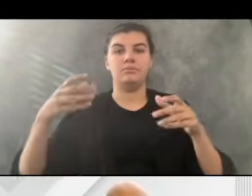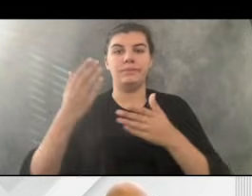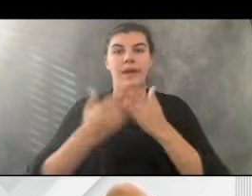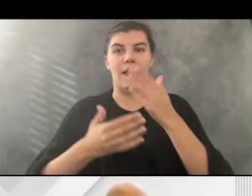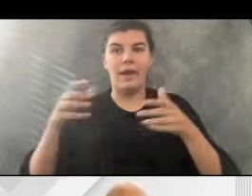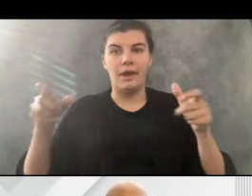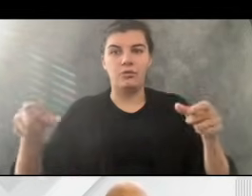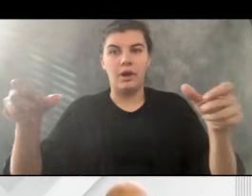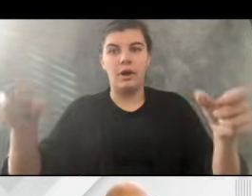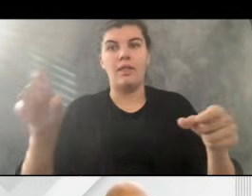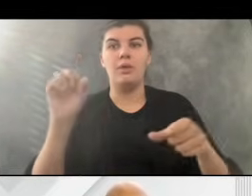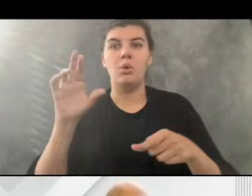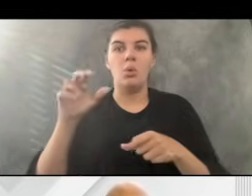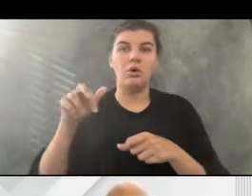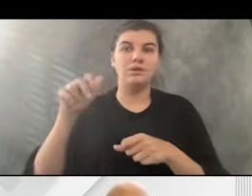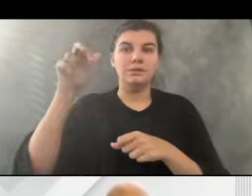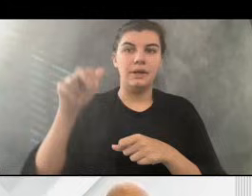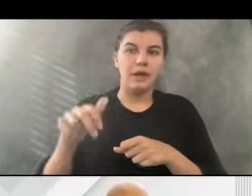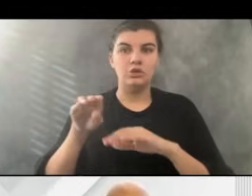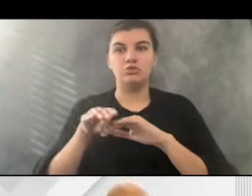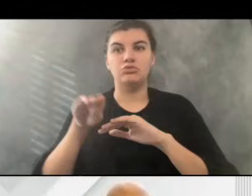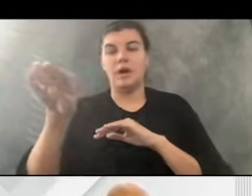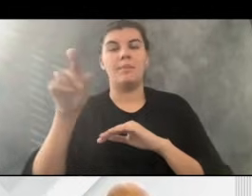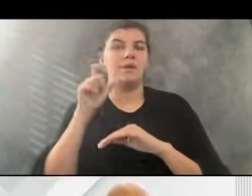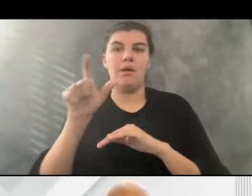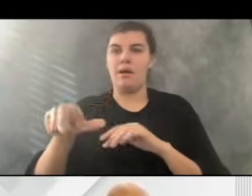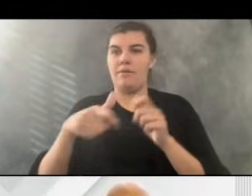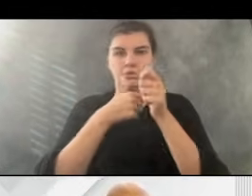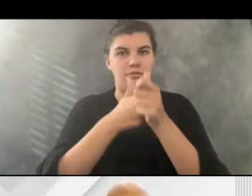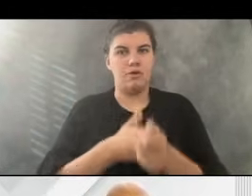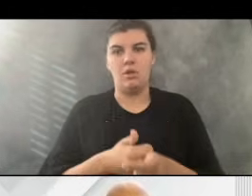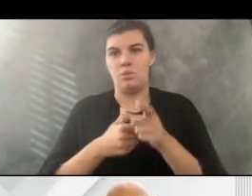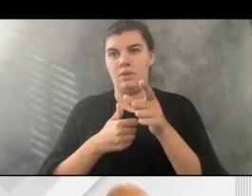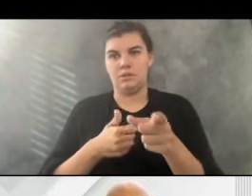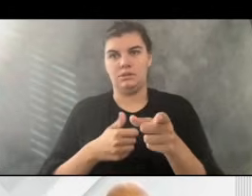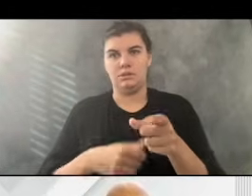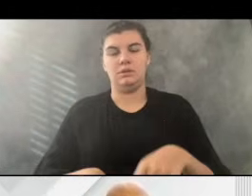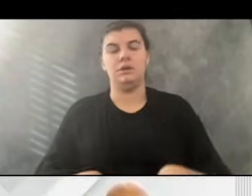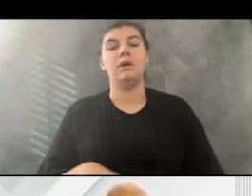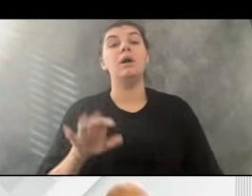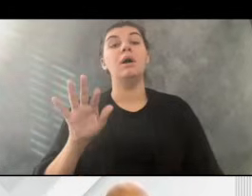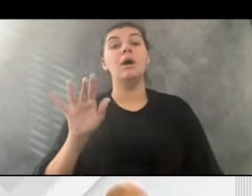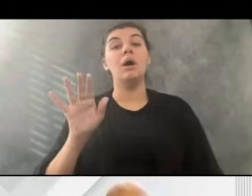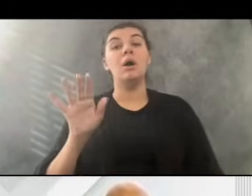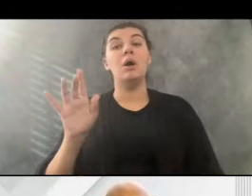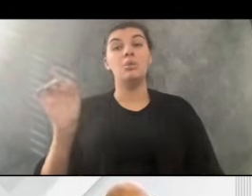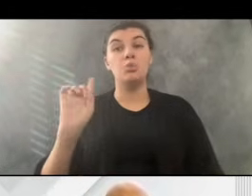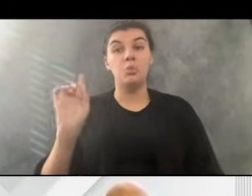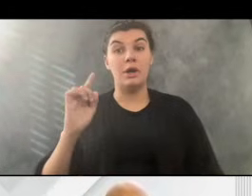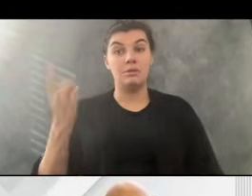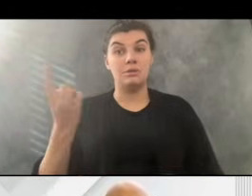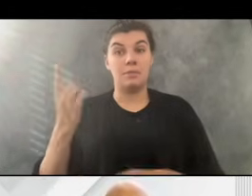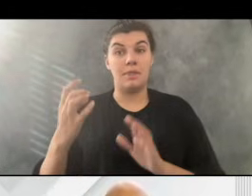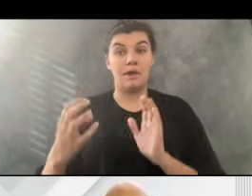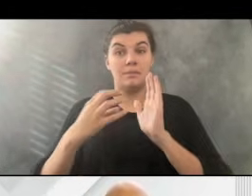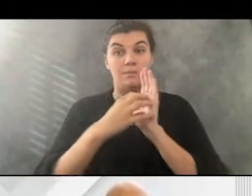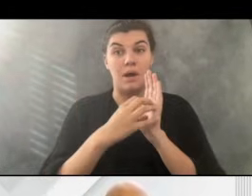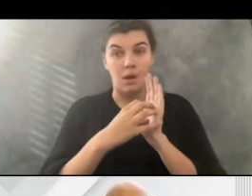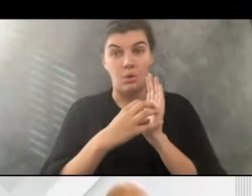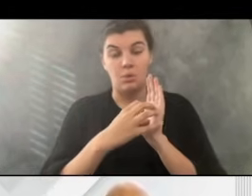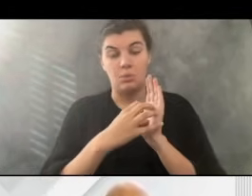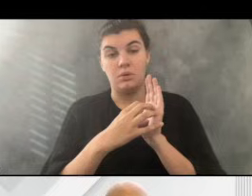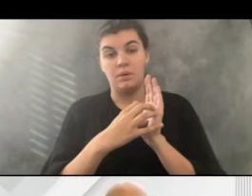comply with R402.3. You know, where objects are mounted on a single poster pylon, and